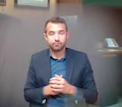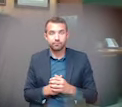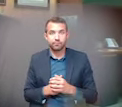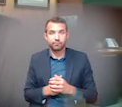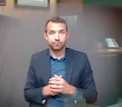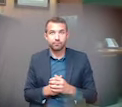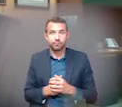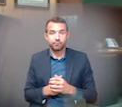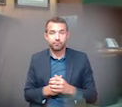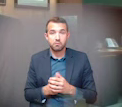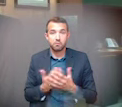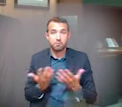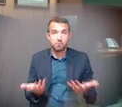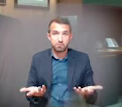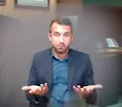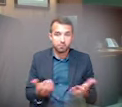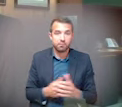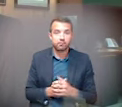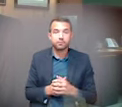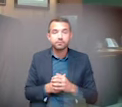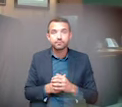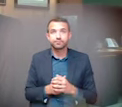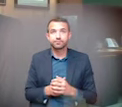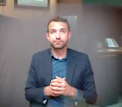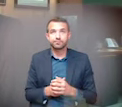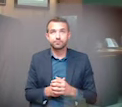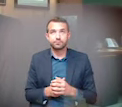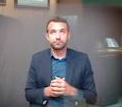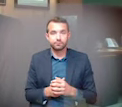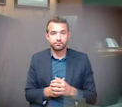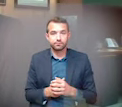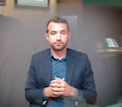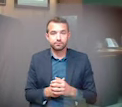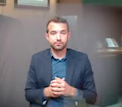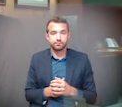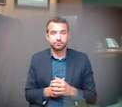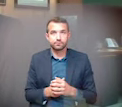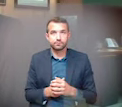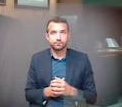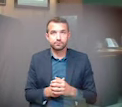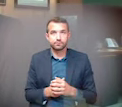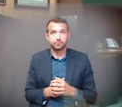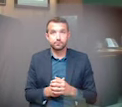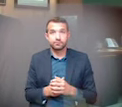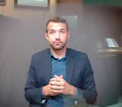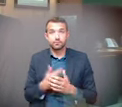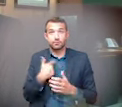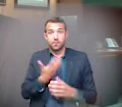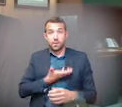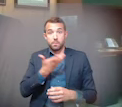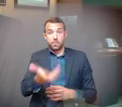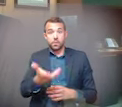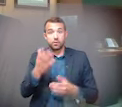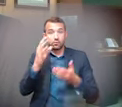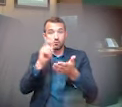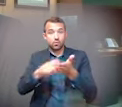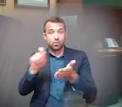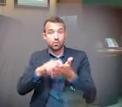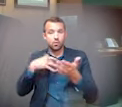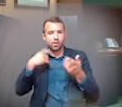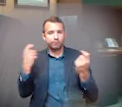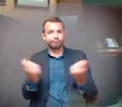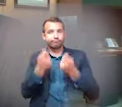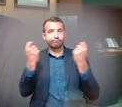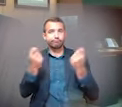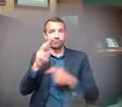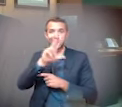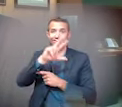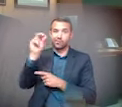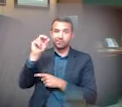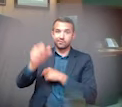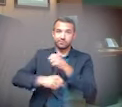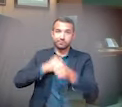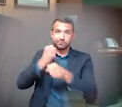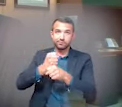LeDerick: No. I mean, this is something that I wrote to celebrate the 30th anniversary of the ADA.